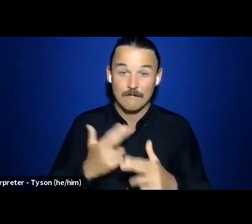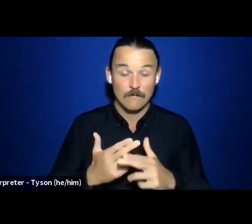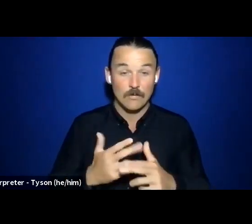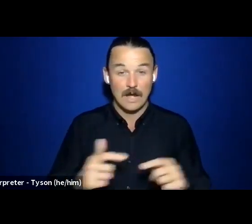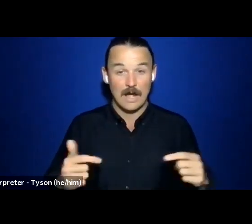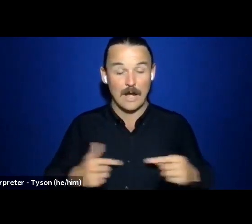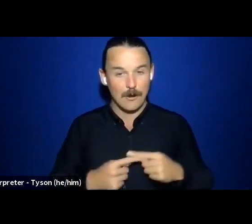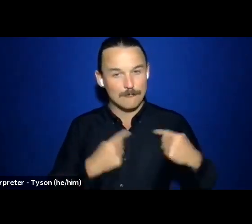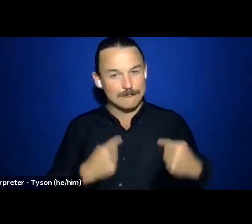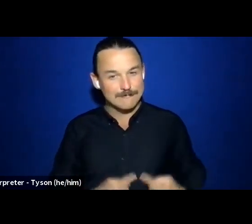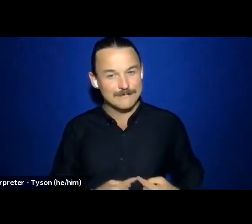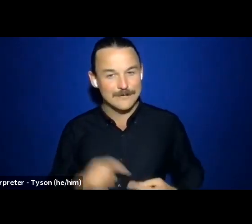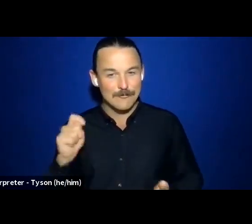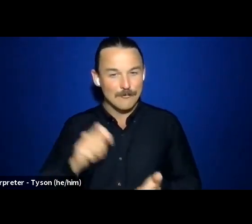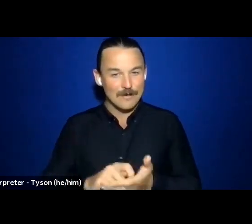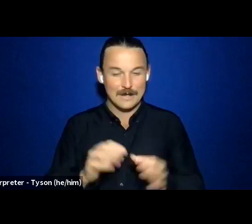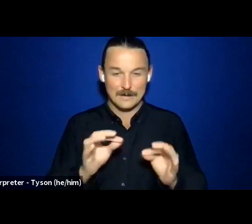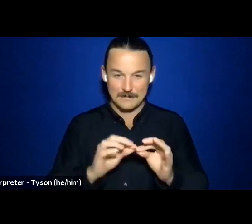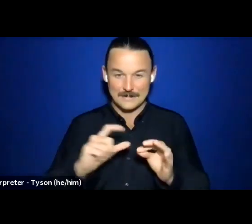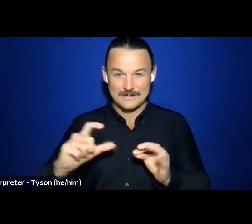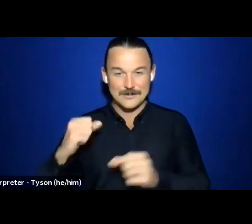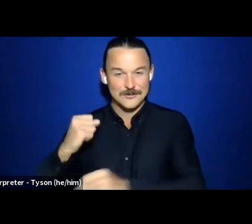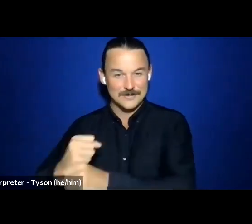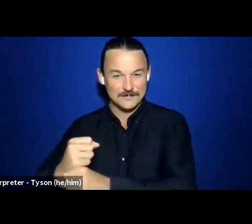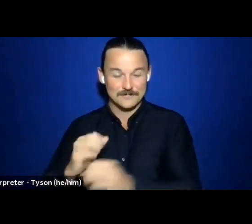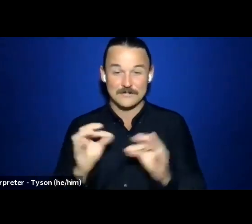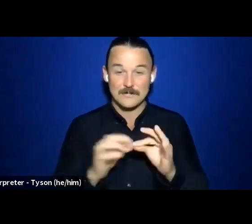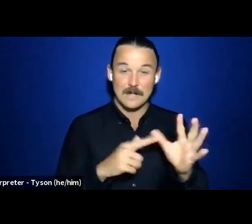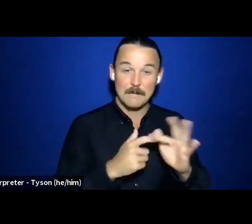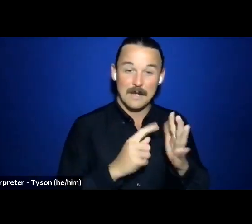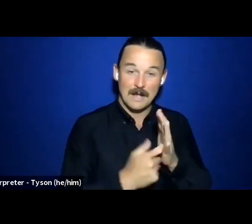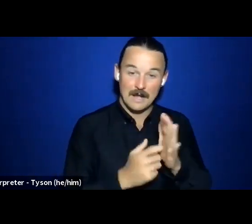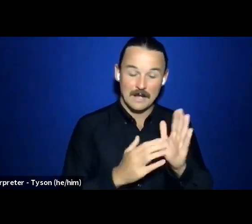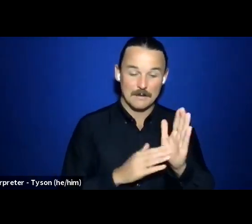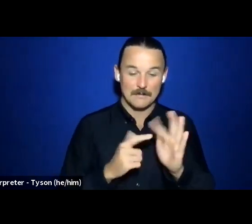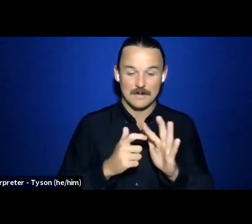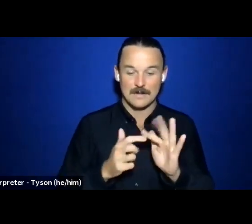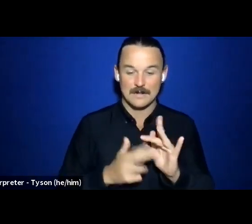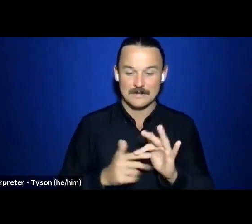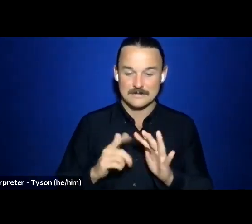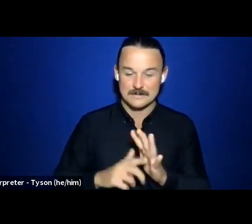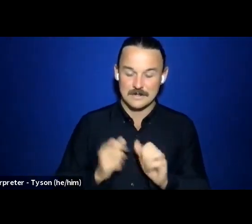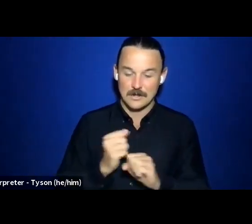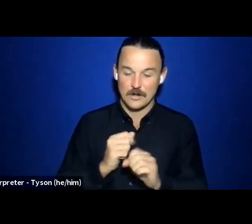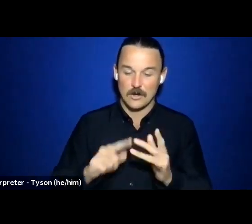thank Thank you to our generous major sponsor bCG to our cat sponsor bCG to our category sponsors Baker Mackenzie golden sponsors Baker Mackenzie goldman